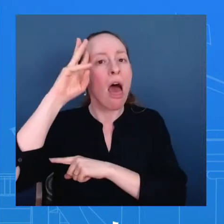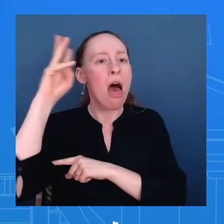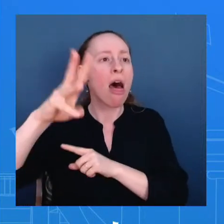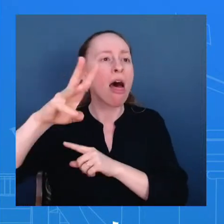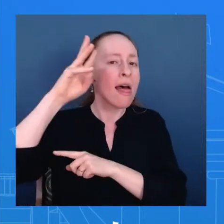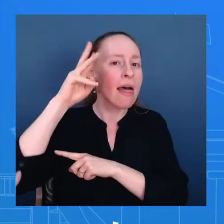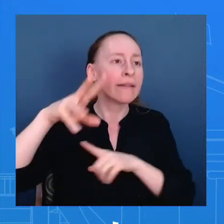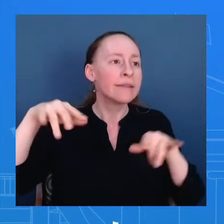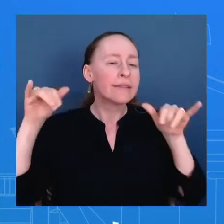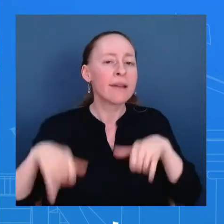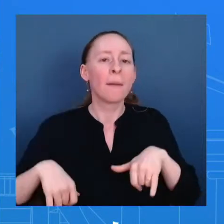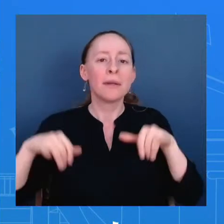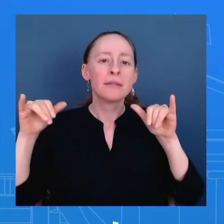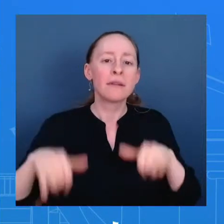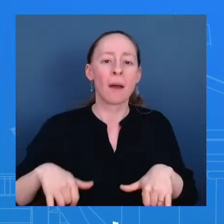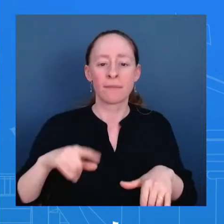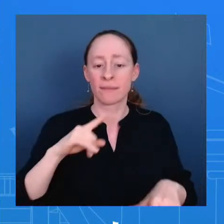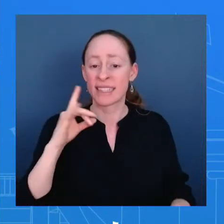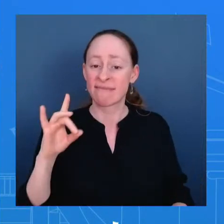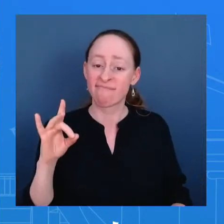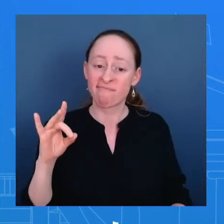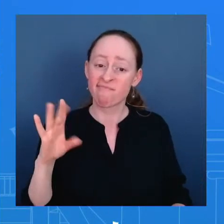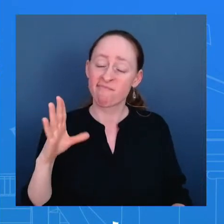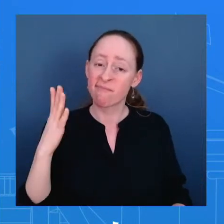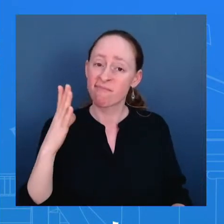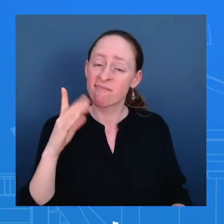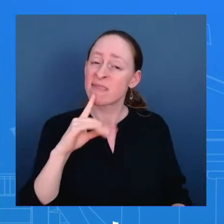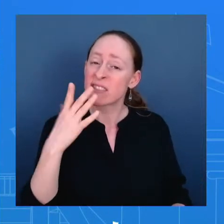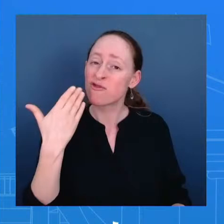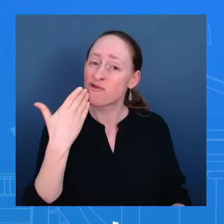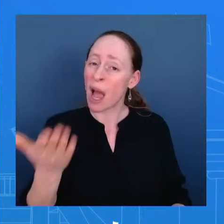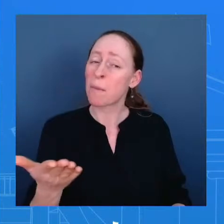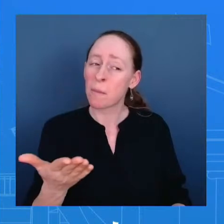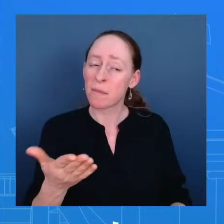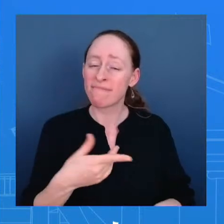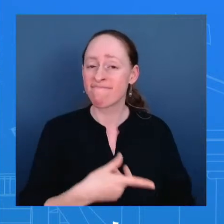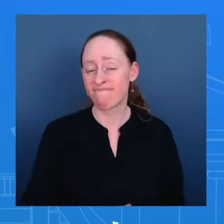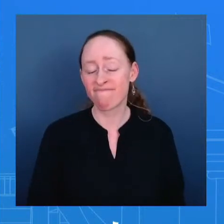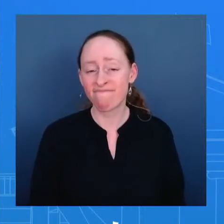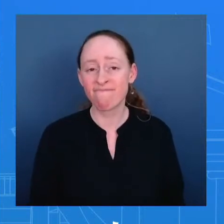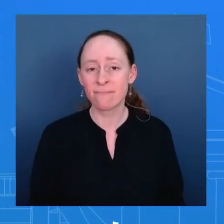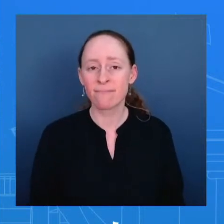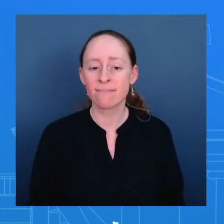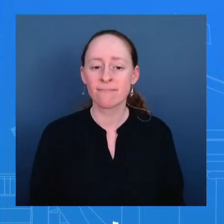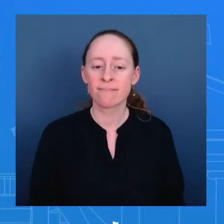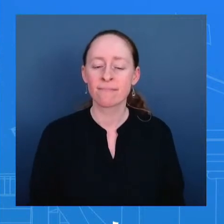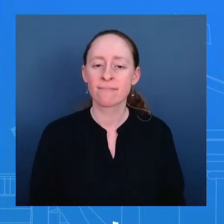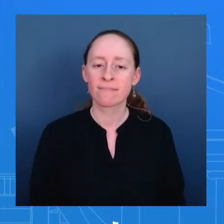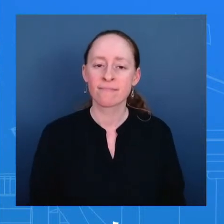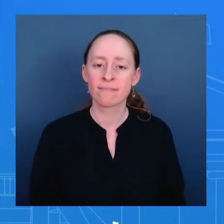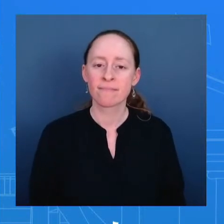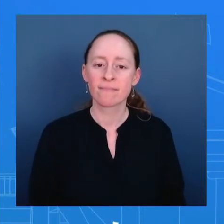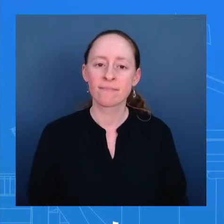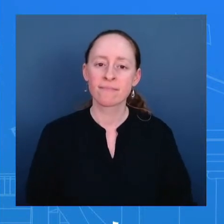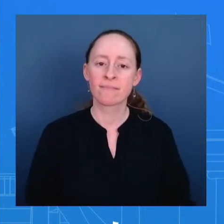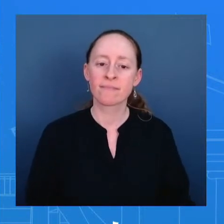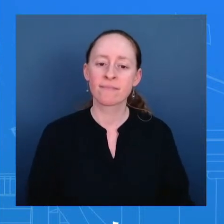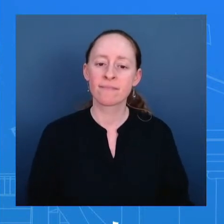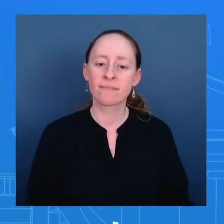The Press: The administration also today organized a deportation flight of 100 Haitians to Haiti.